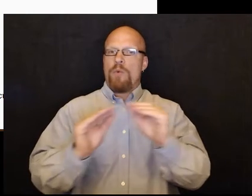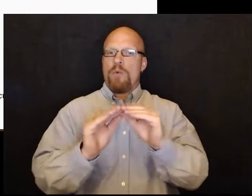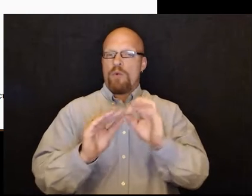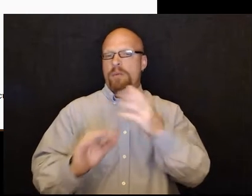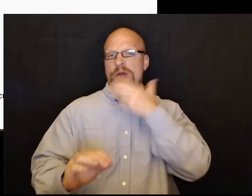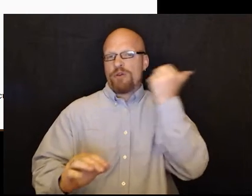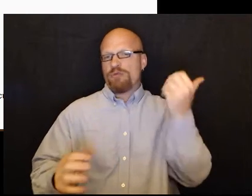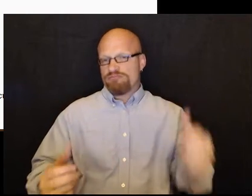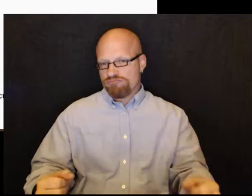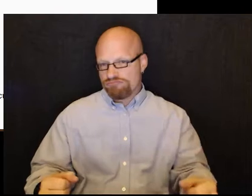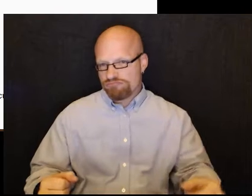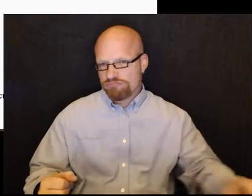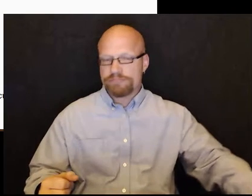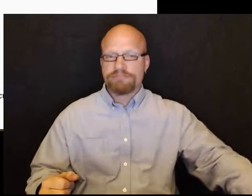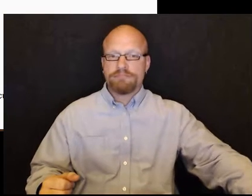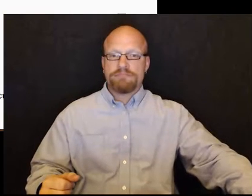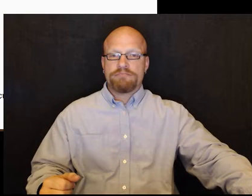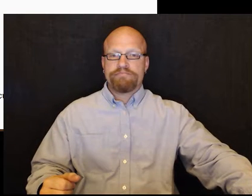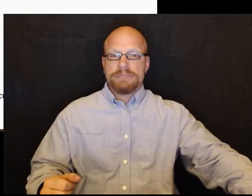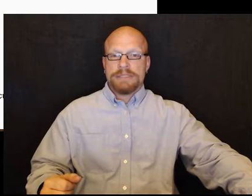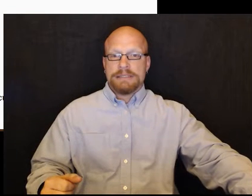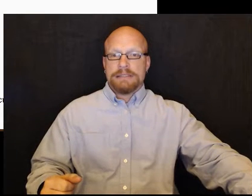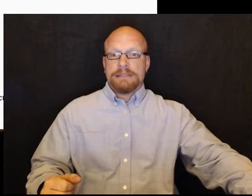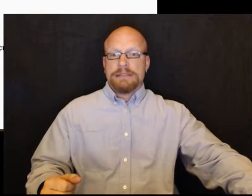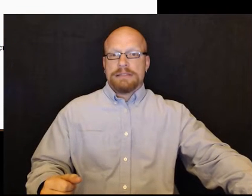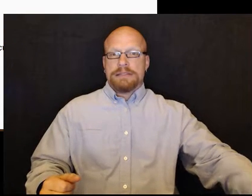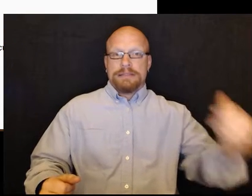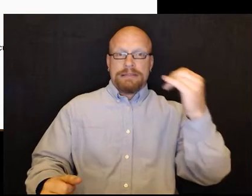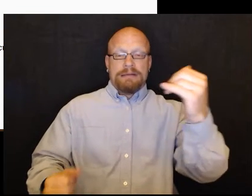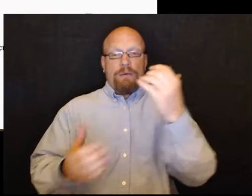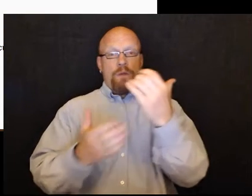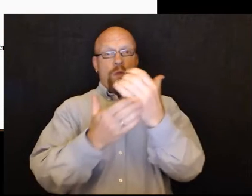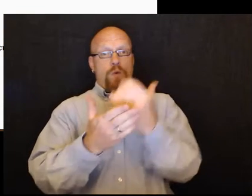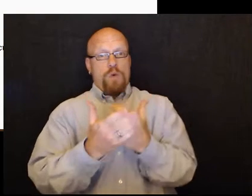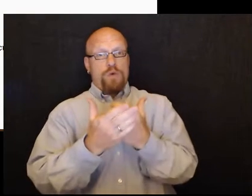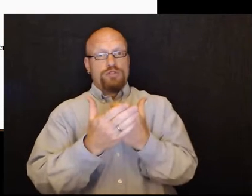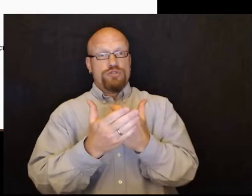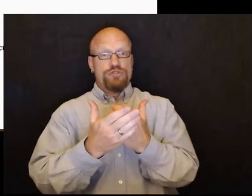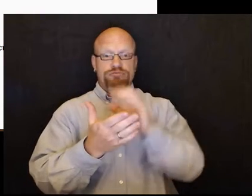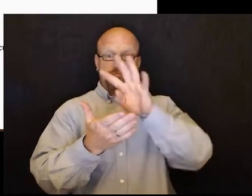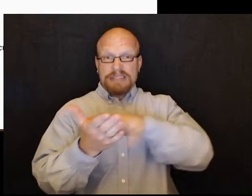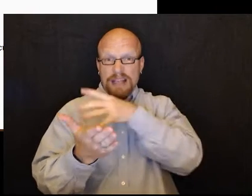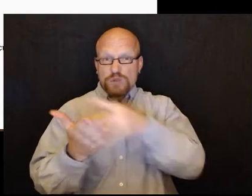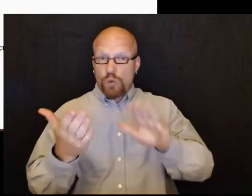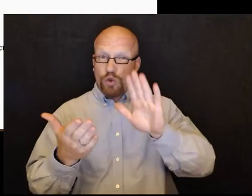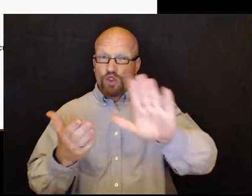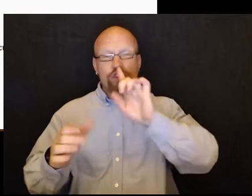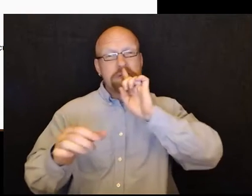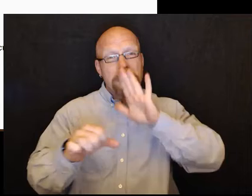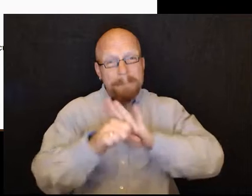but if you were you took the foundations of algebra you had to have earned a c - or better